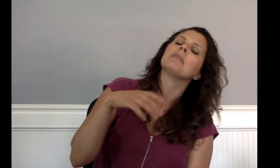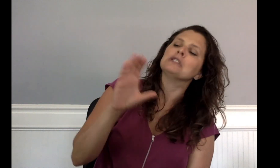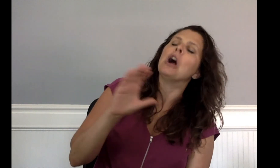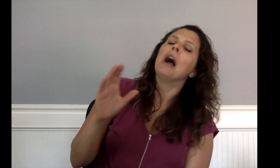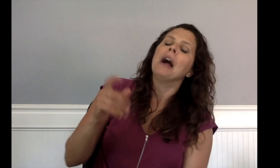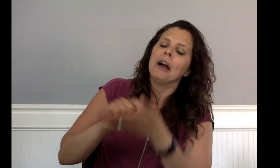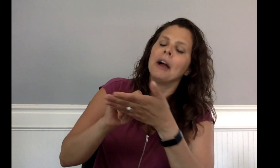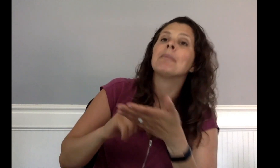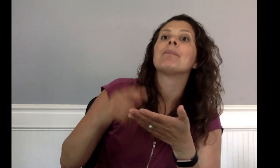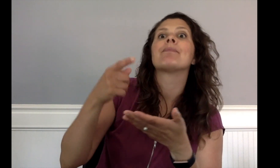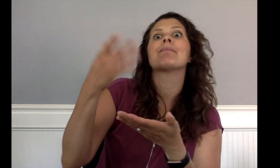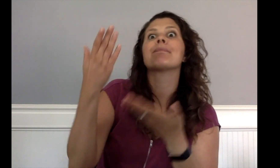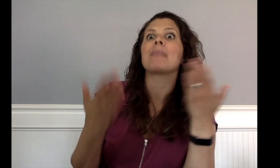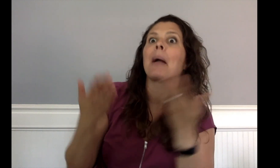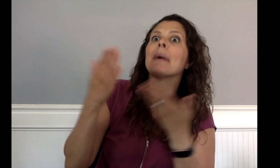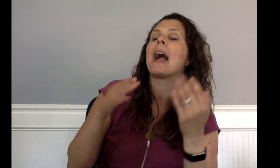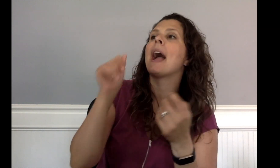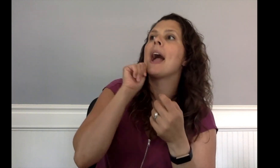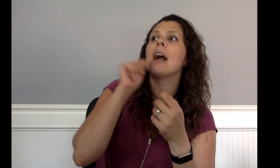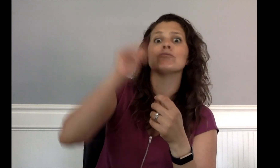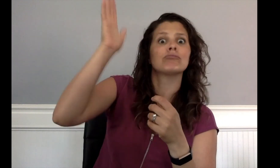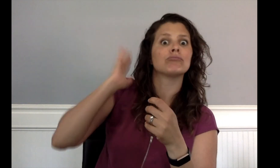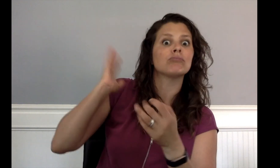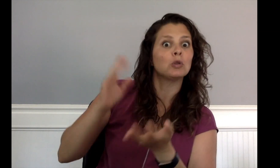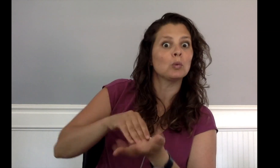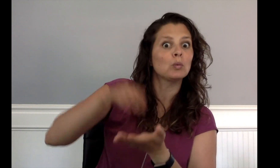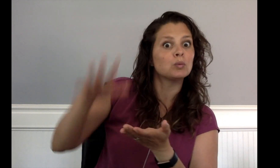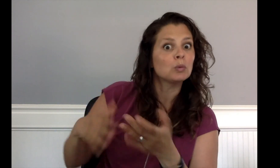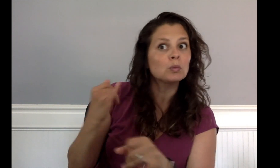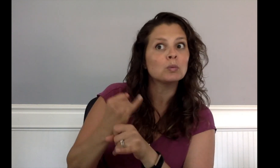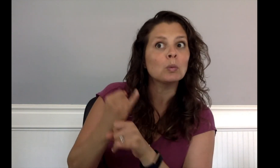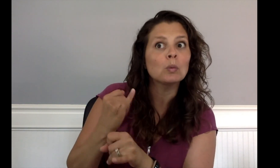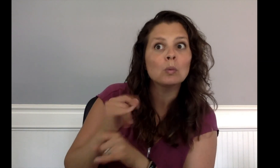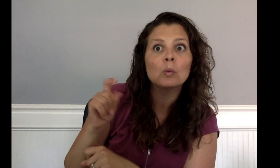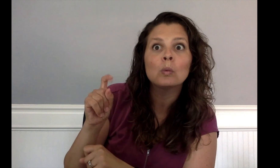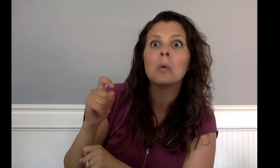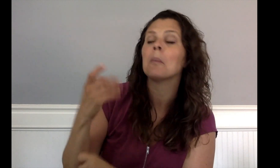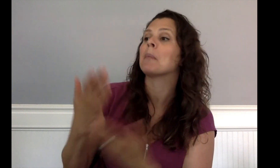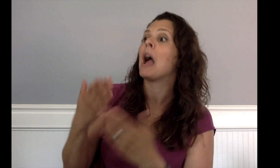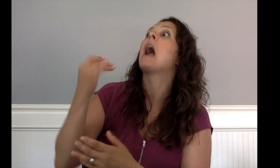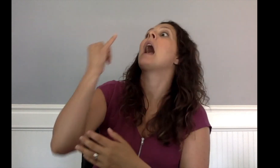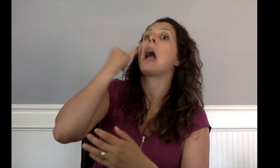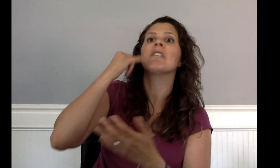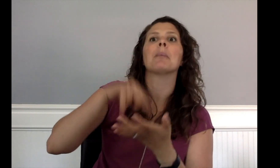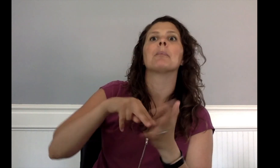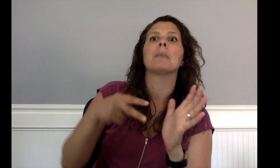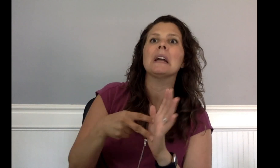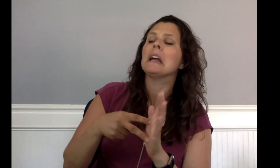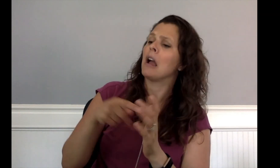Maybe Aggie was a student here once. So that would